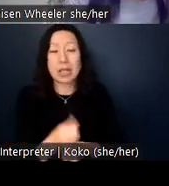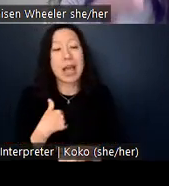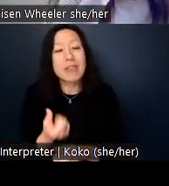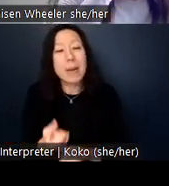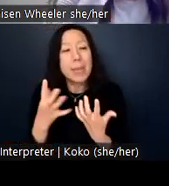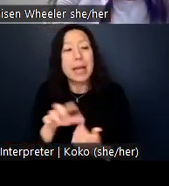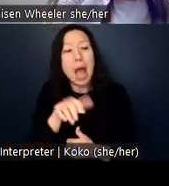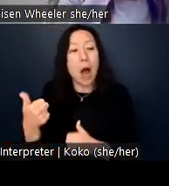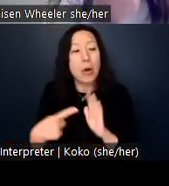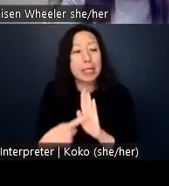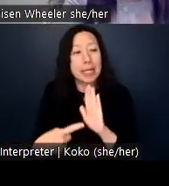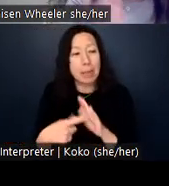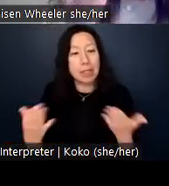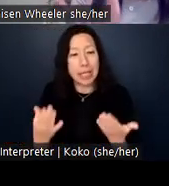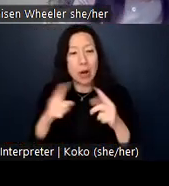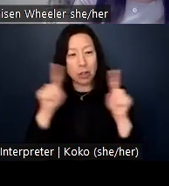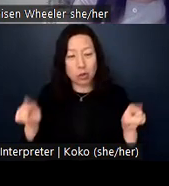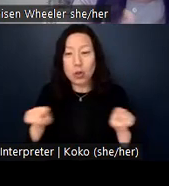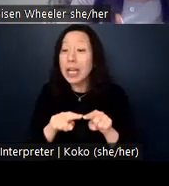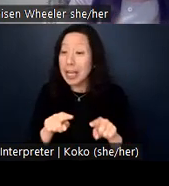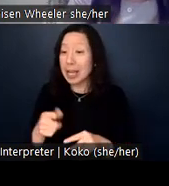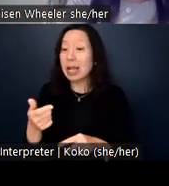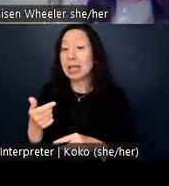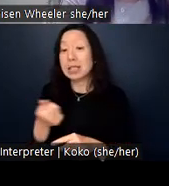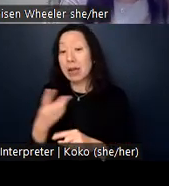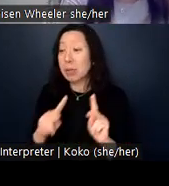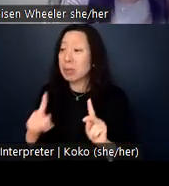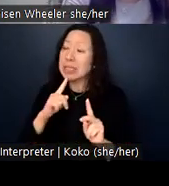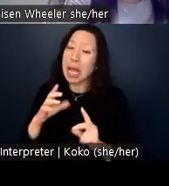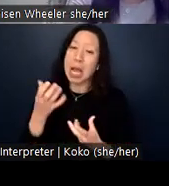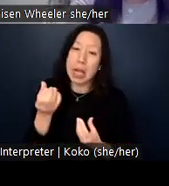13:24:01 Other people mentioned compassion, right, creating space for grace and patience,